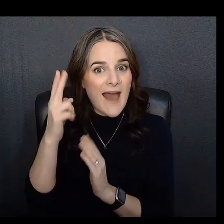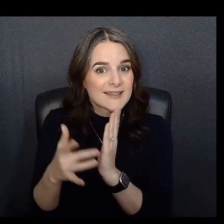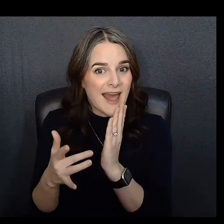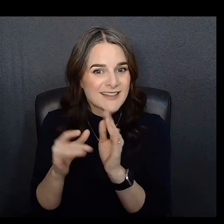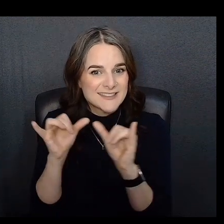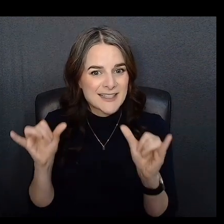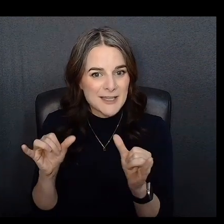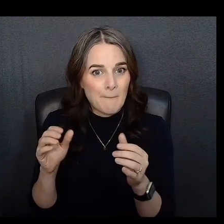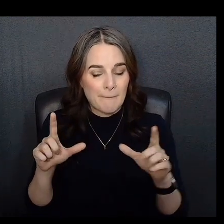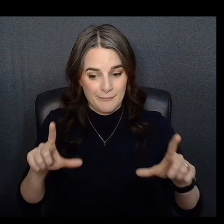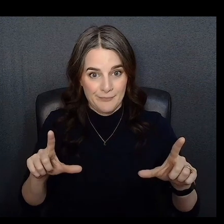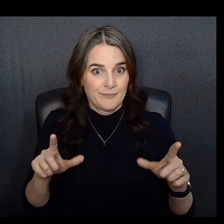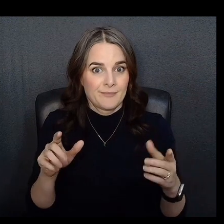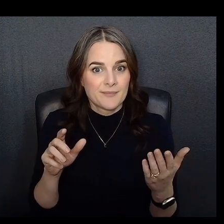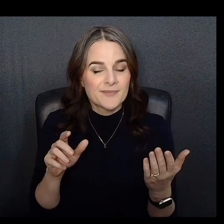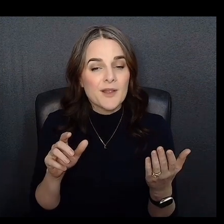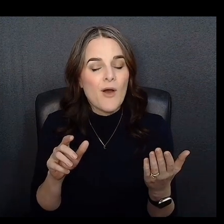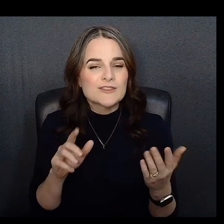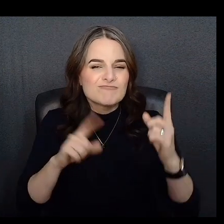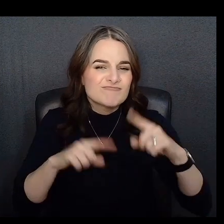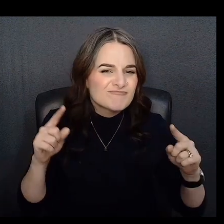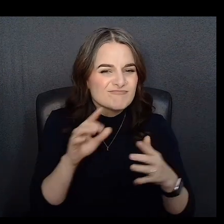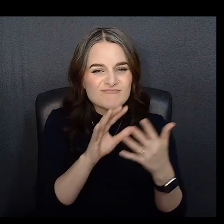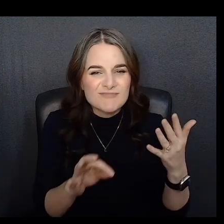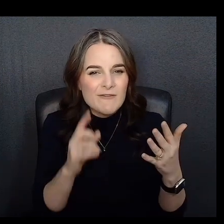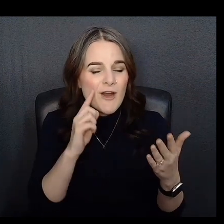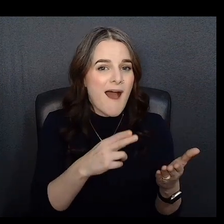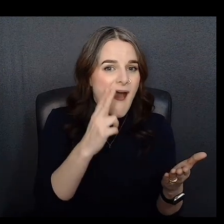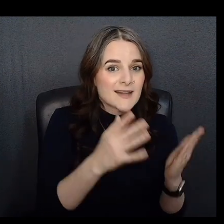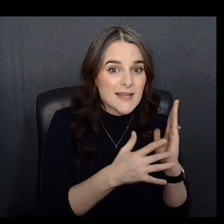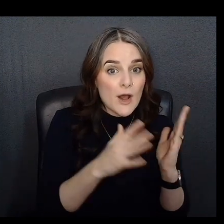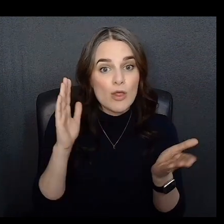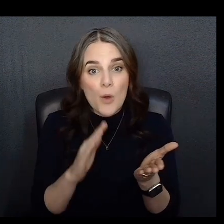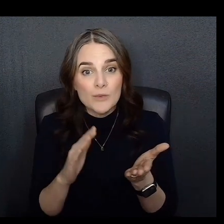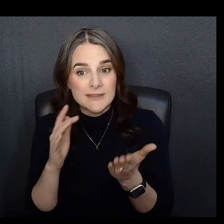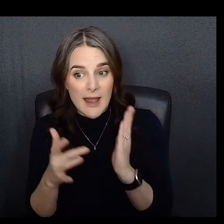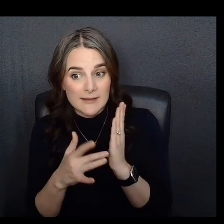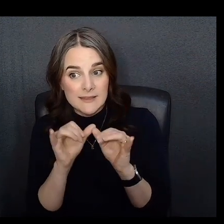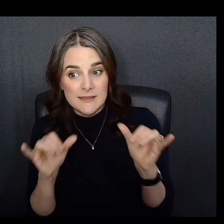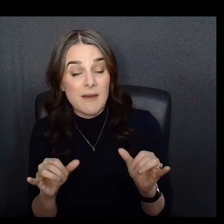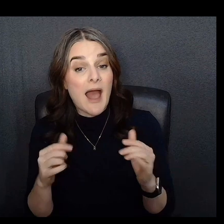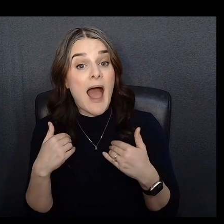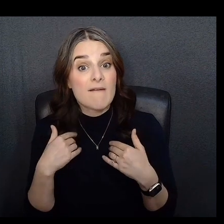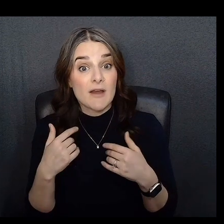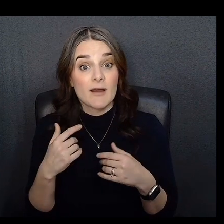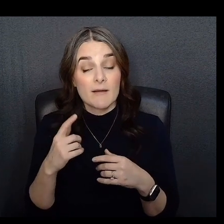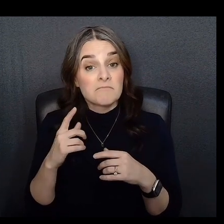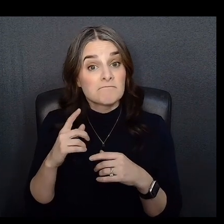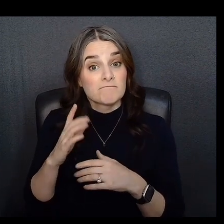within our light or low tech systems. Then the other two images on the upper right, we have a Big Mac button, so that's